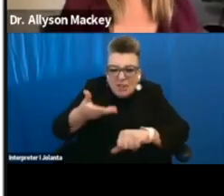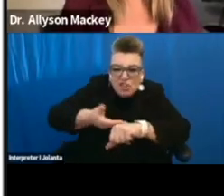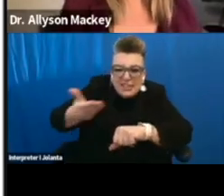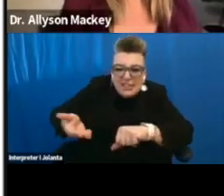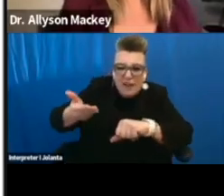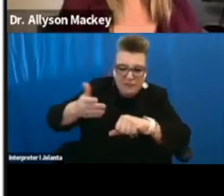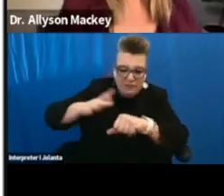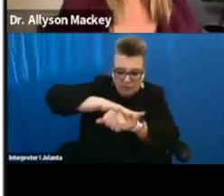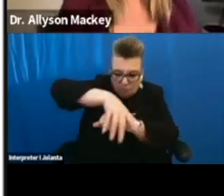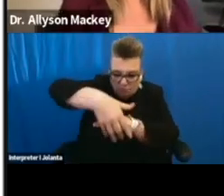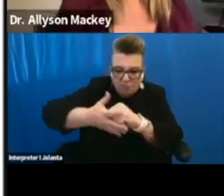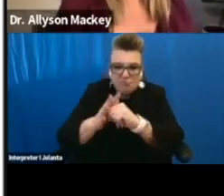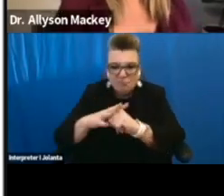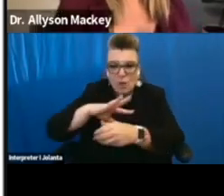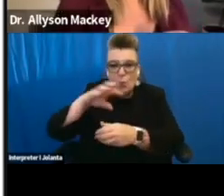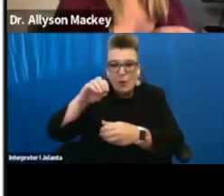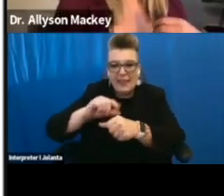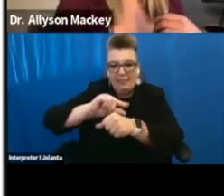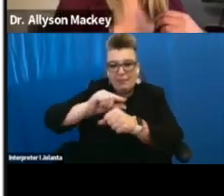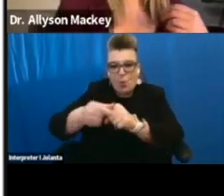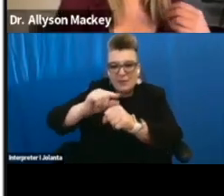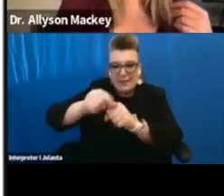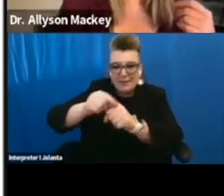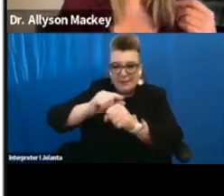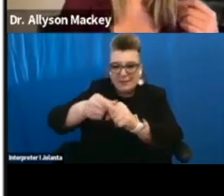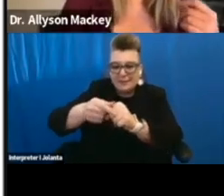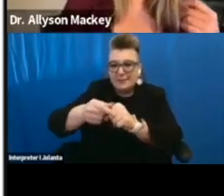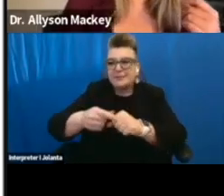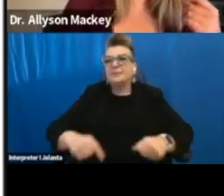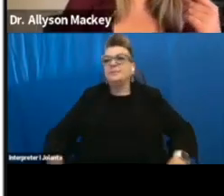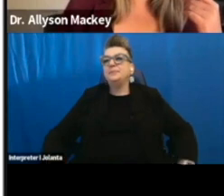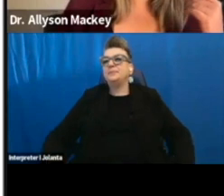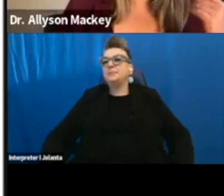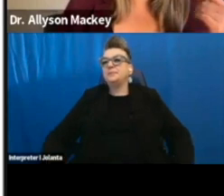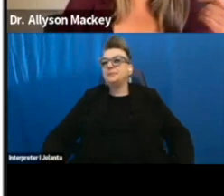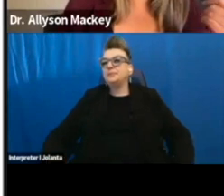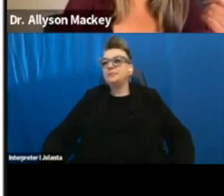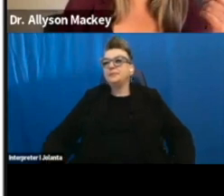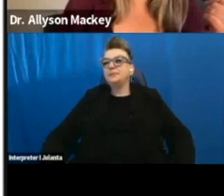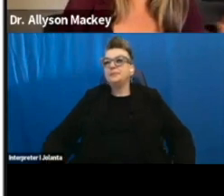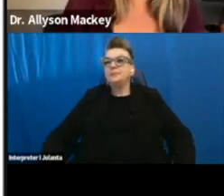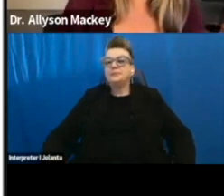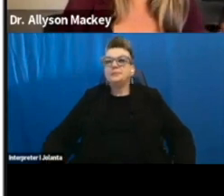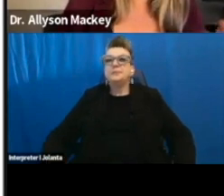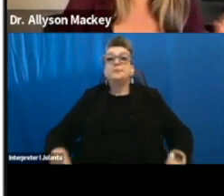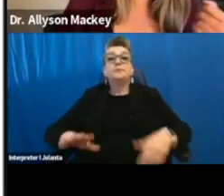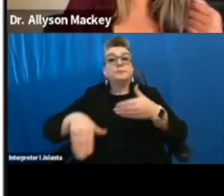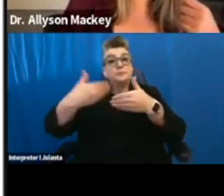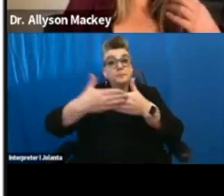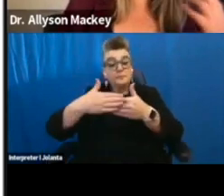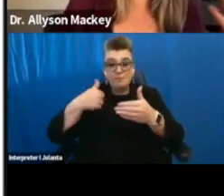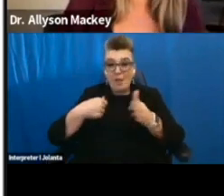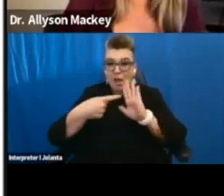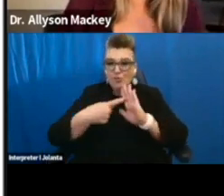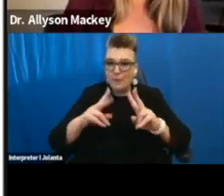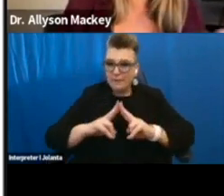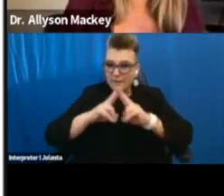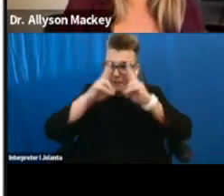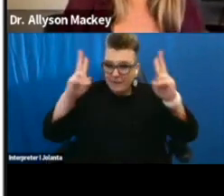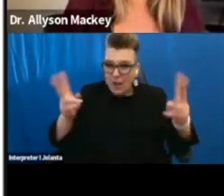cortex i'm going to show you very new data looking at the development of this